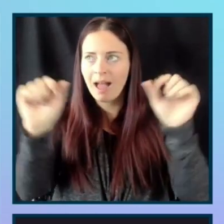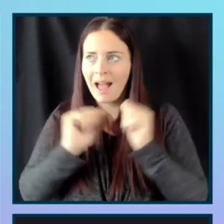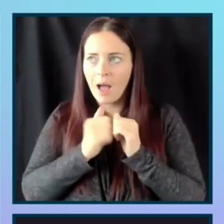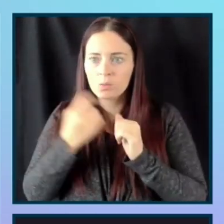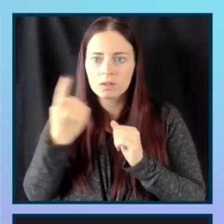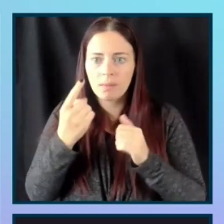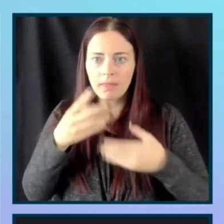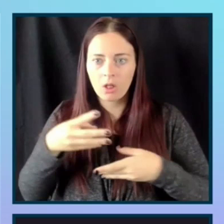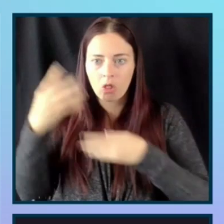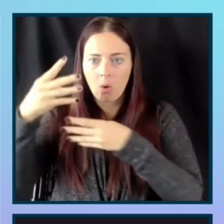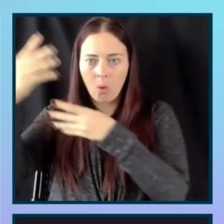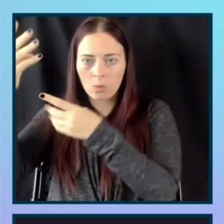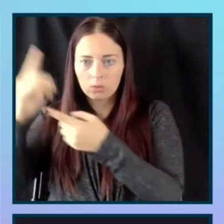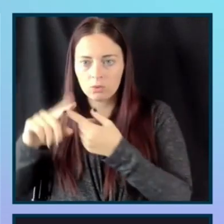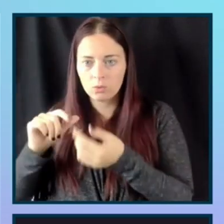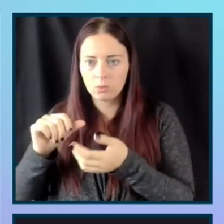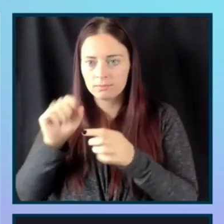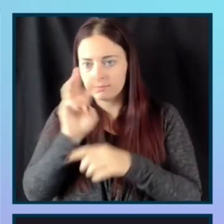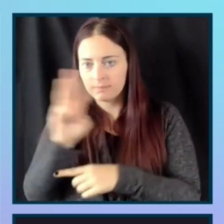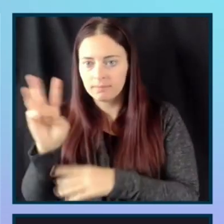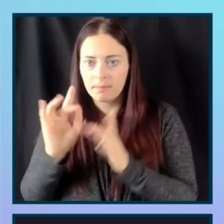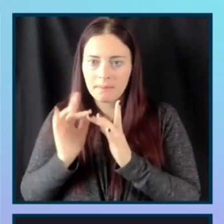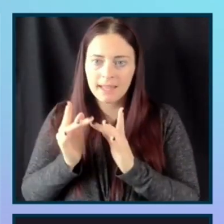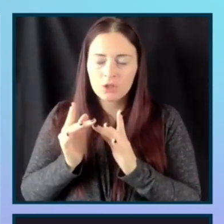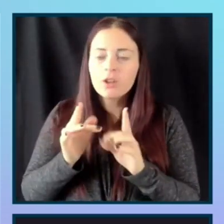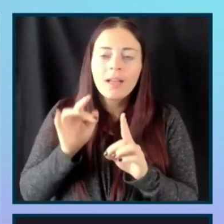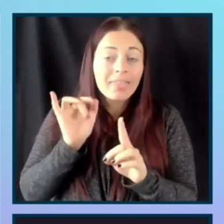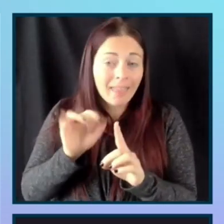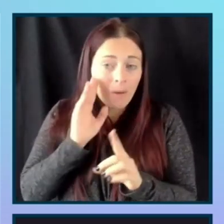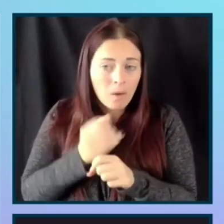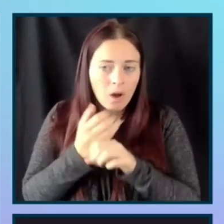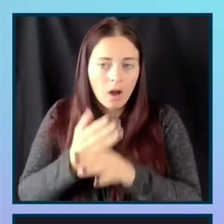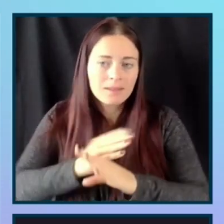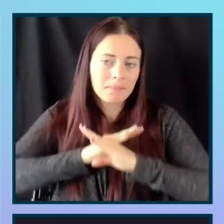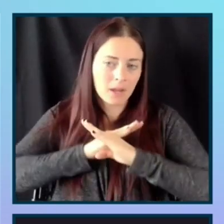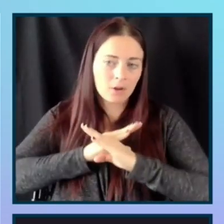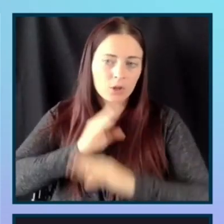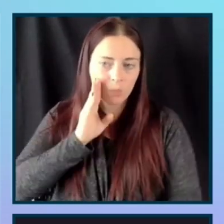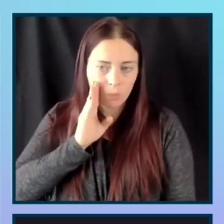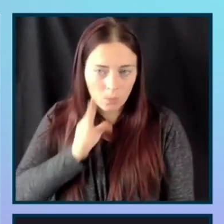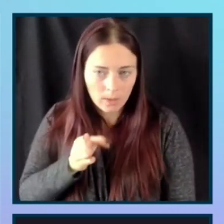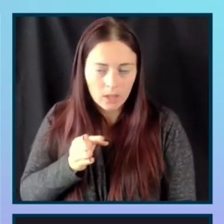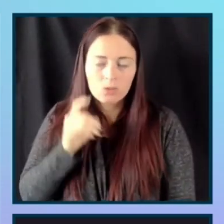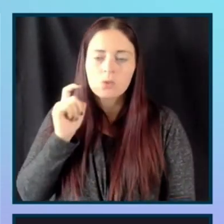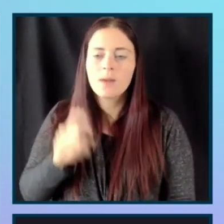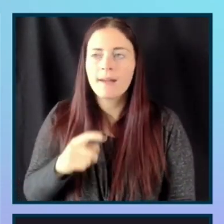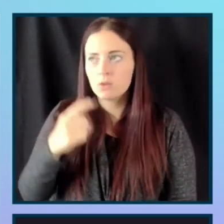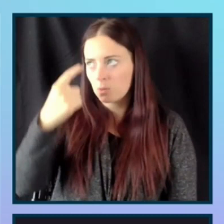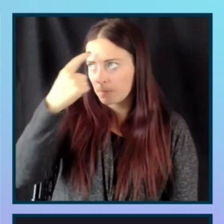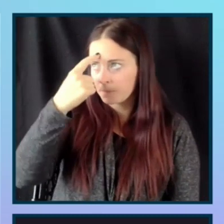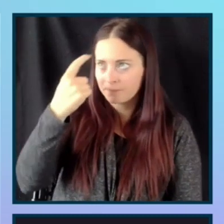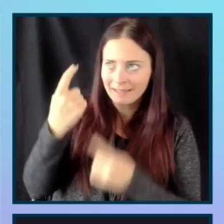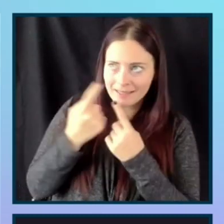you're gonna create pain, you're gonna create barriers. So we need to be mindful of this when we're considering our A/B tests.